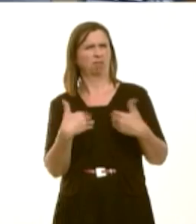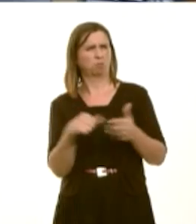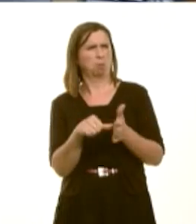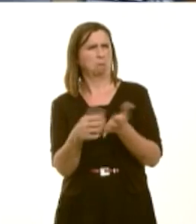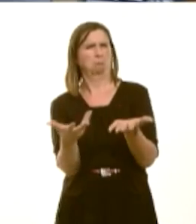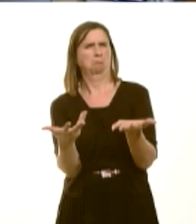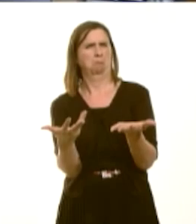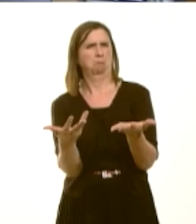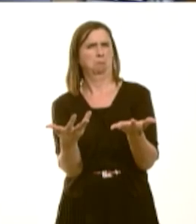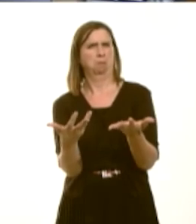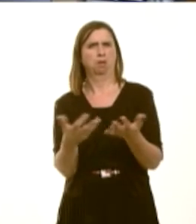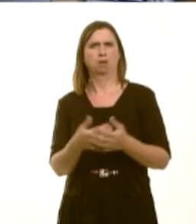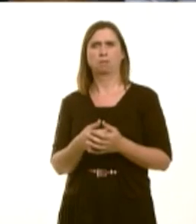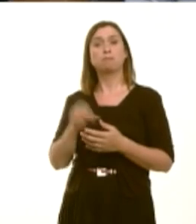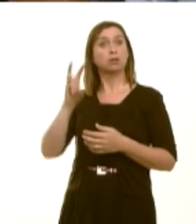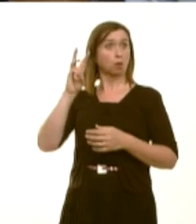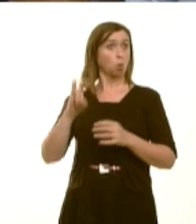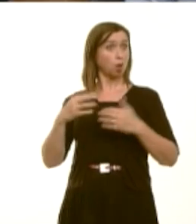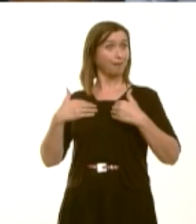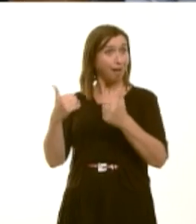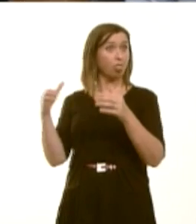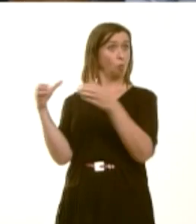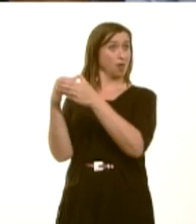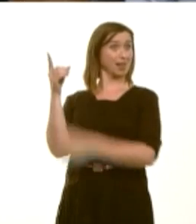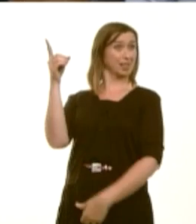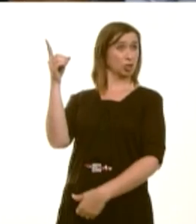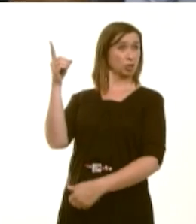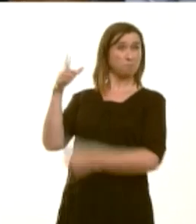Carwyn Jones: What does the World Health Organization know, because it has said that this is something